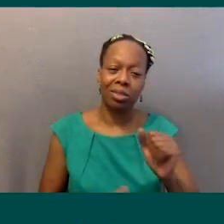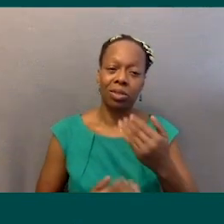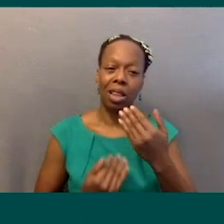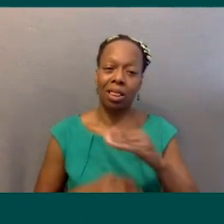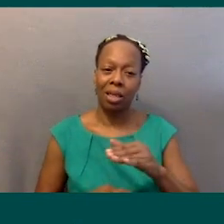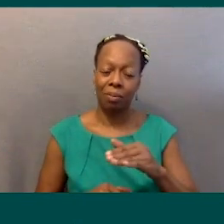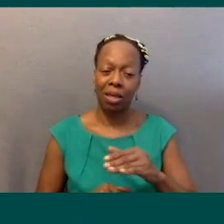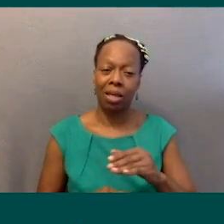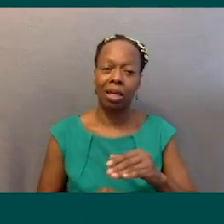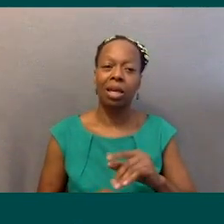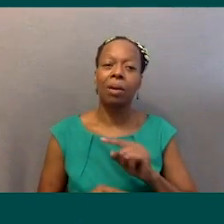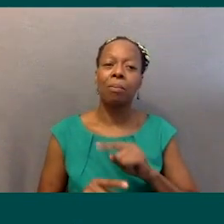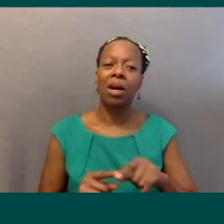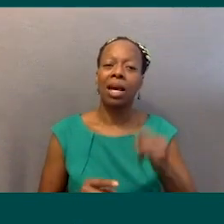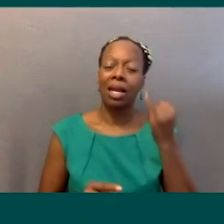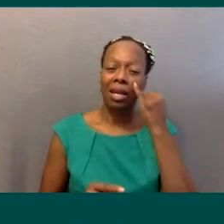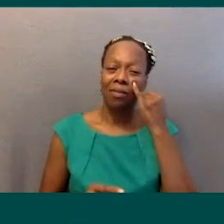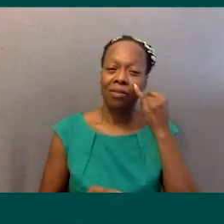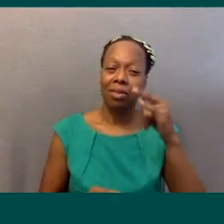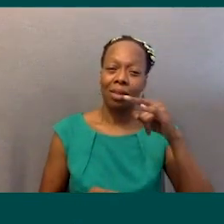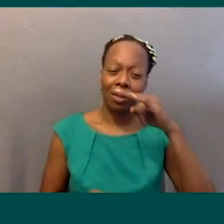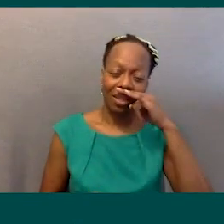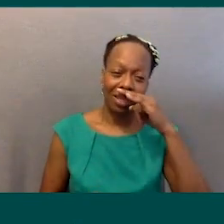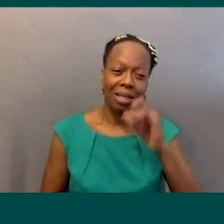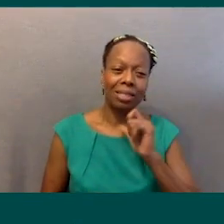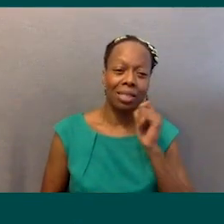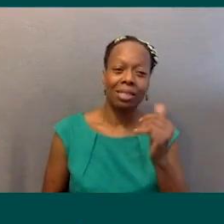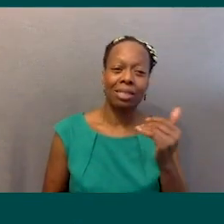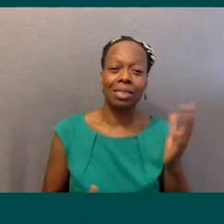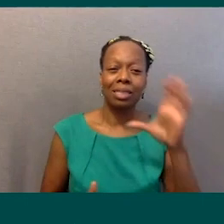less likely to have problems, I might see them once a year.